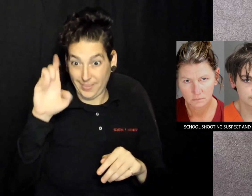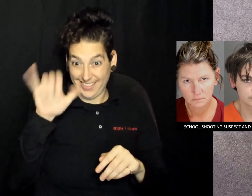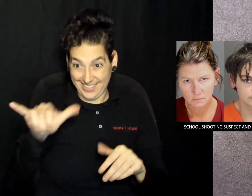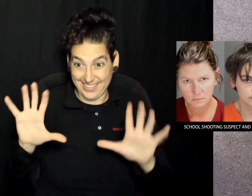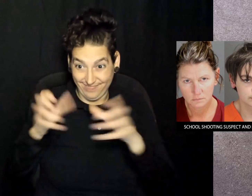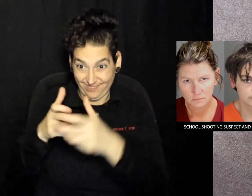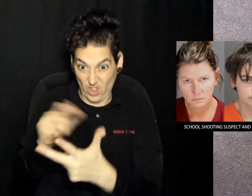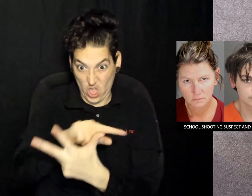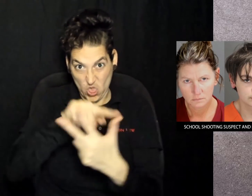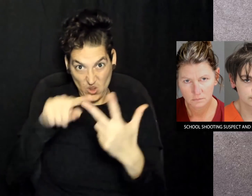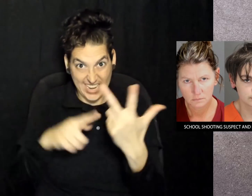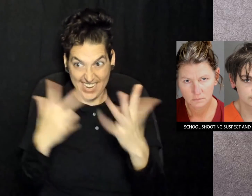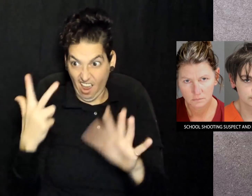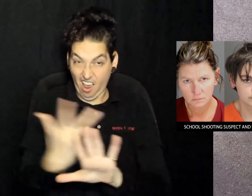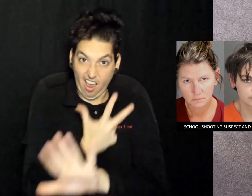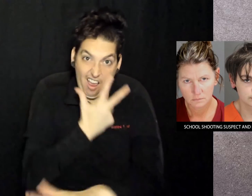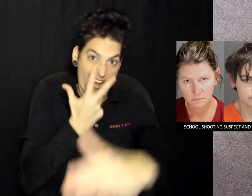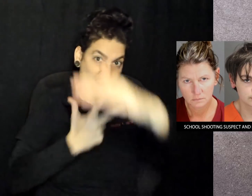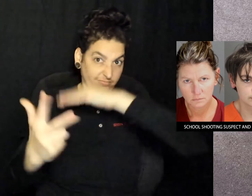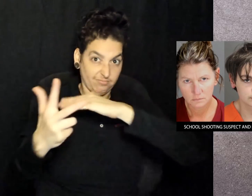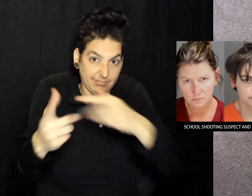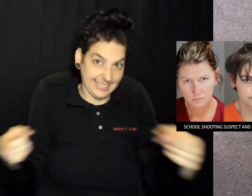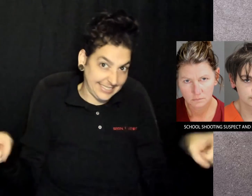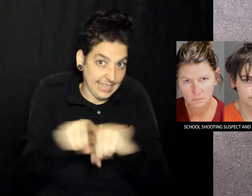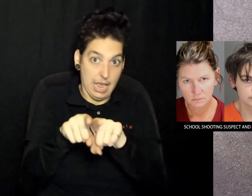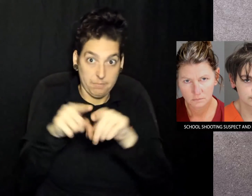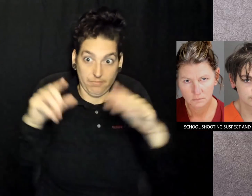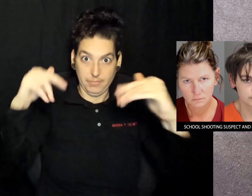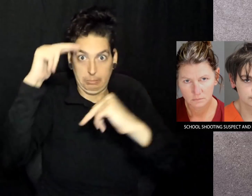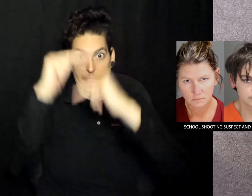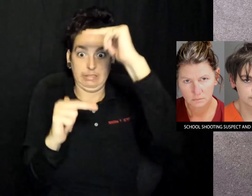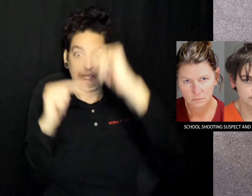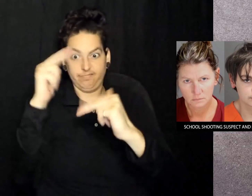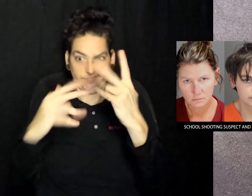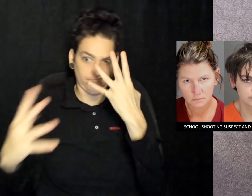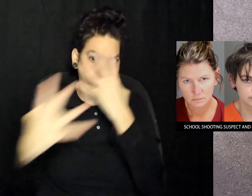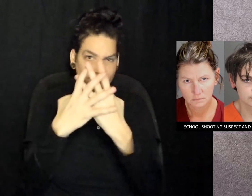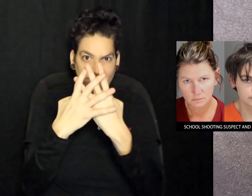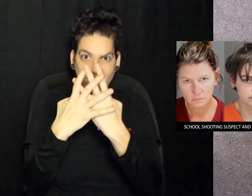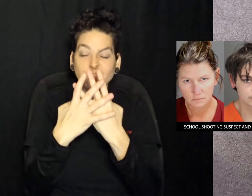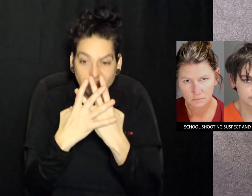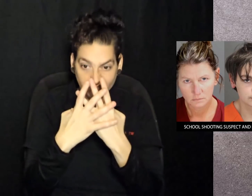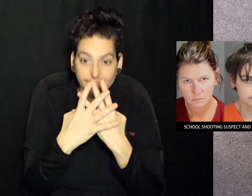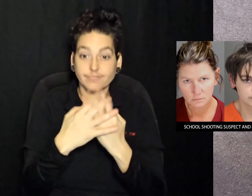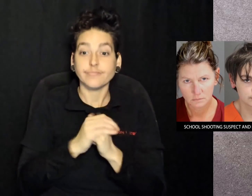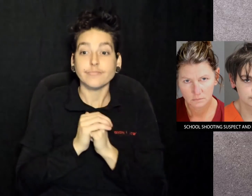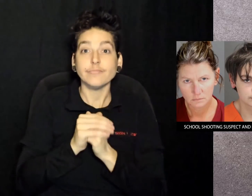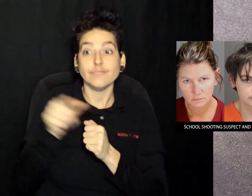and his parents James and Jennifer Crumbley are all being housed in the same jail